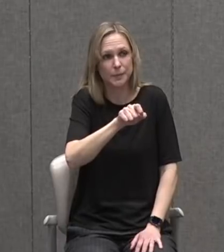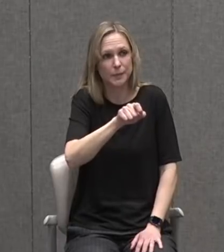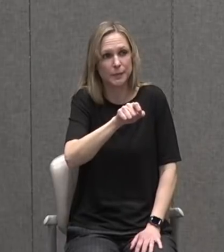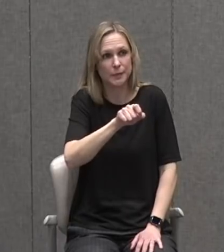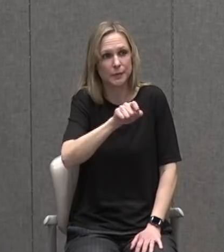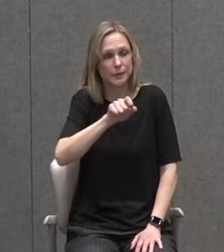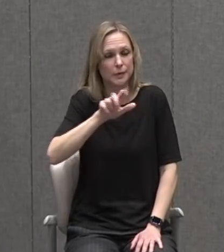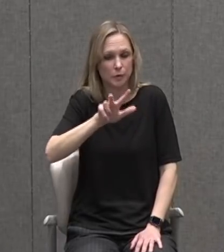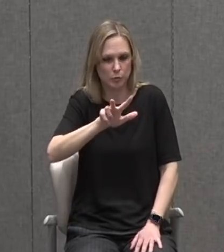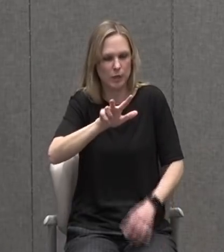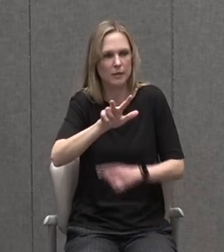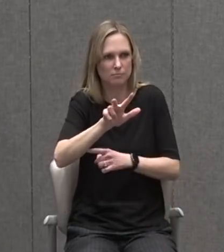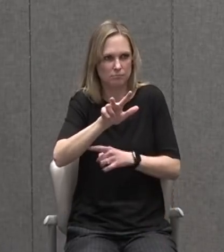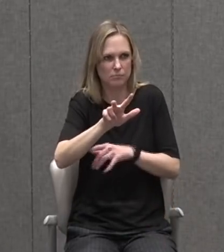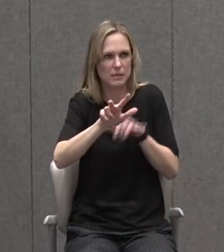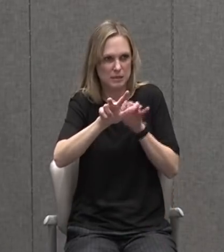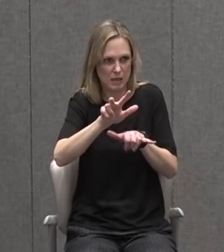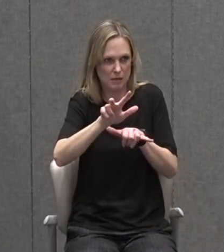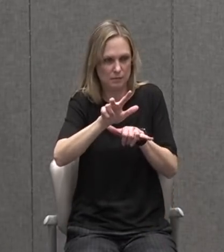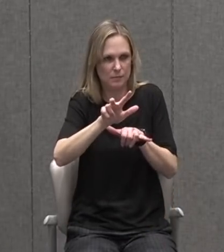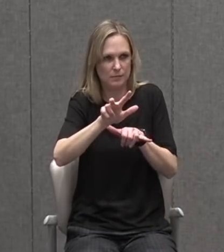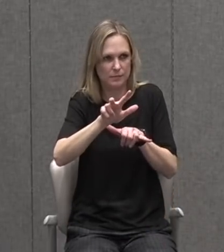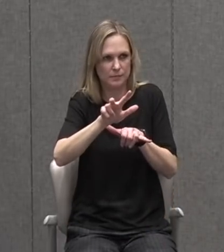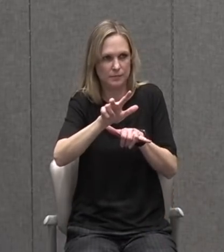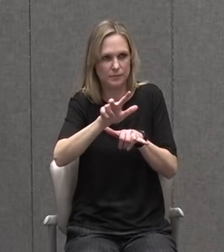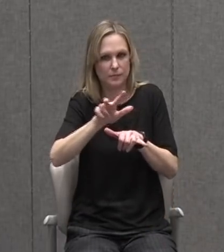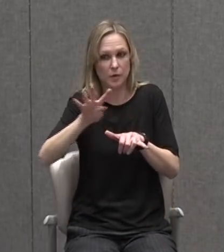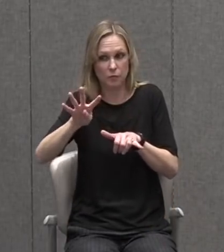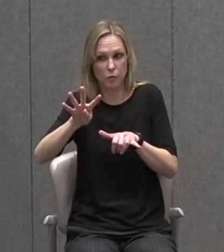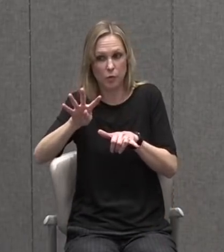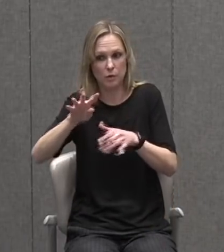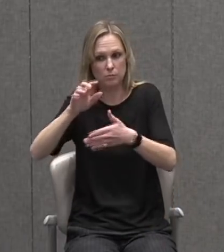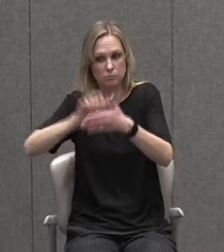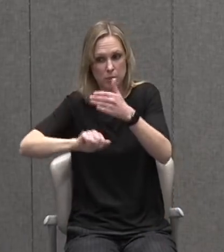three is gonna stay the same, we're gonna make that four, two and then the five at the end.